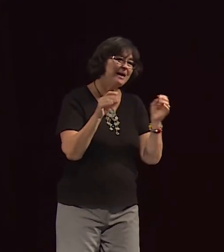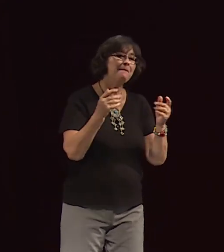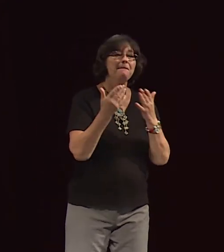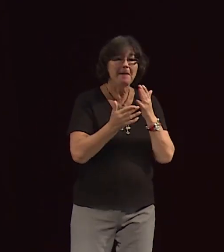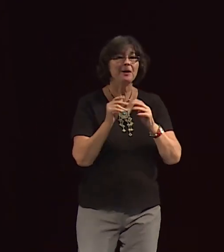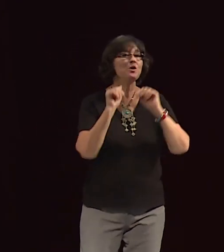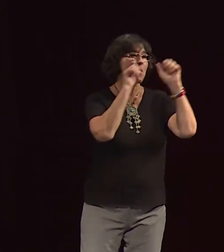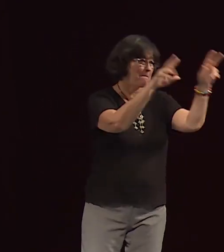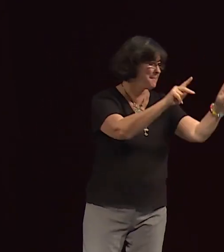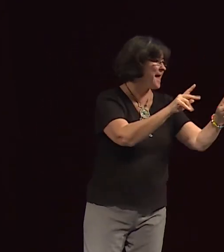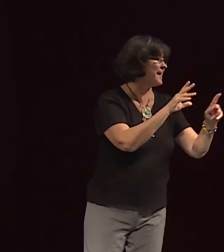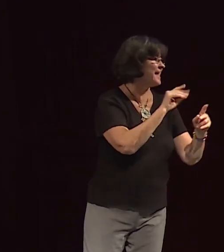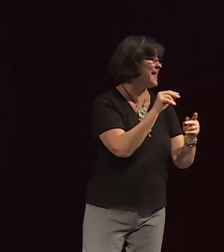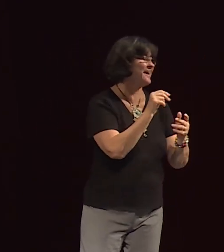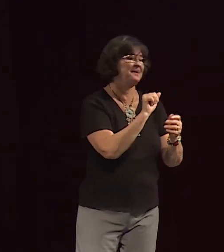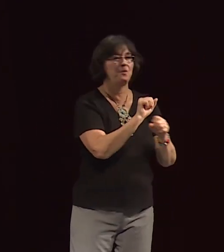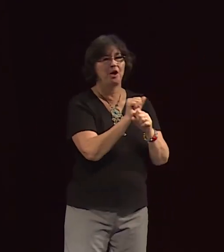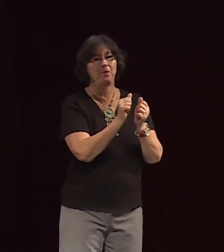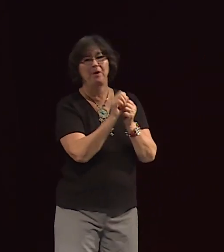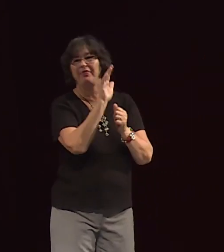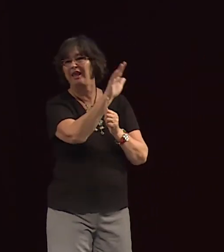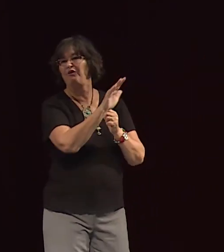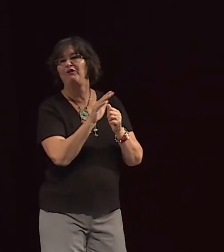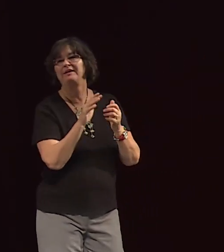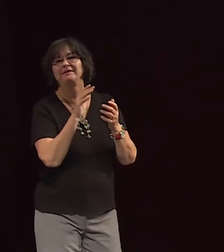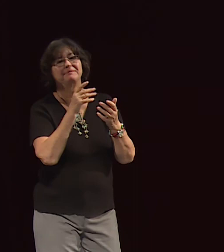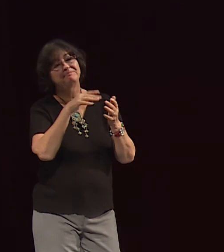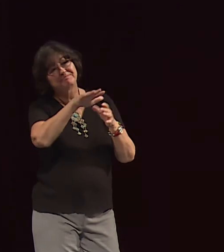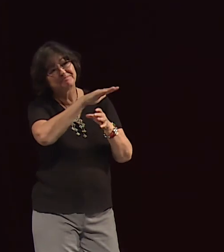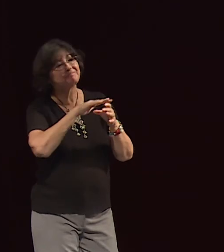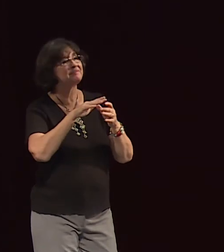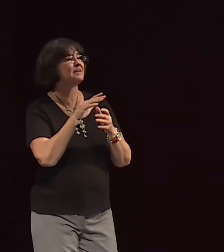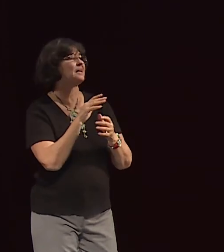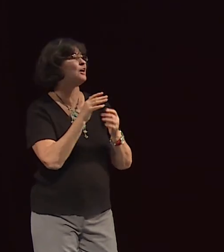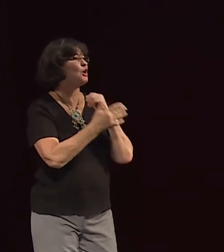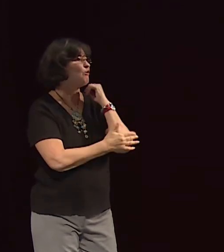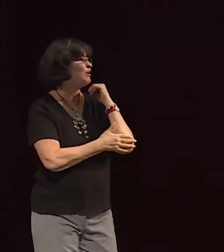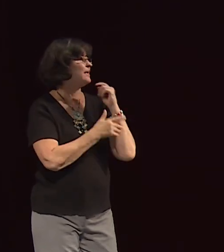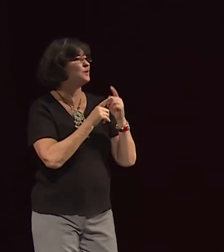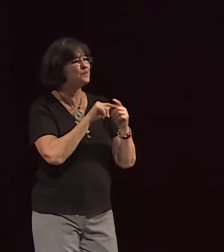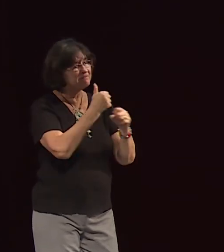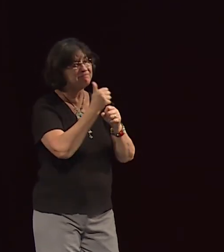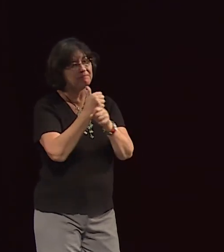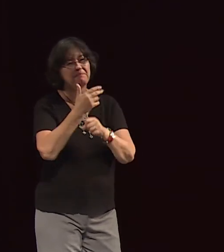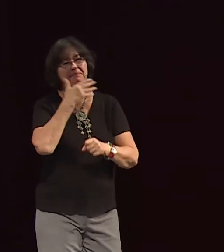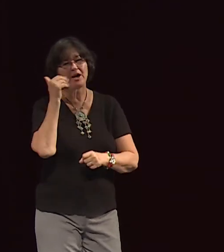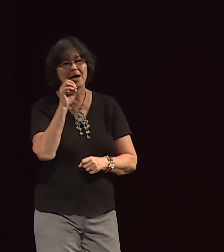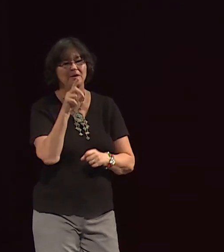But those individuals may come to get their degree and then go back to their home countries